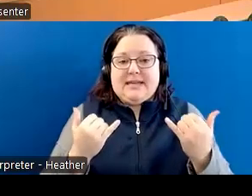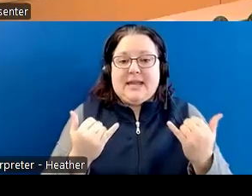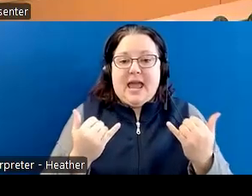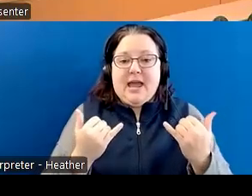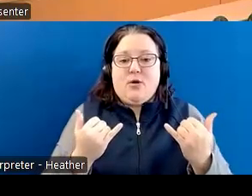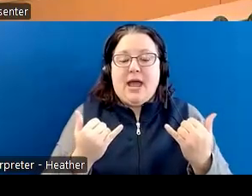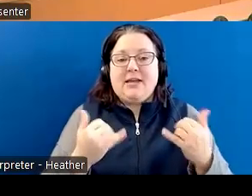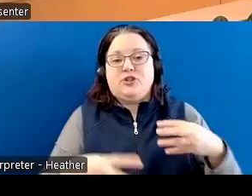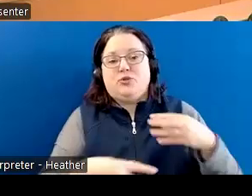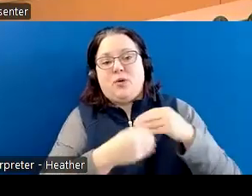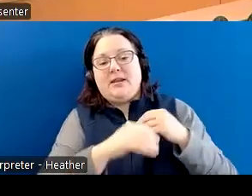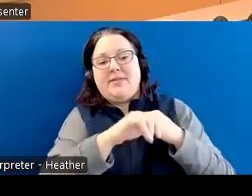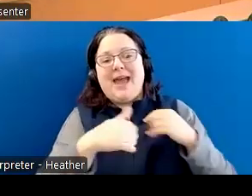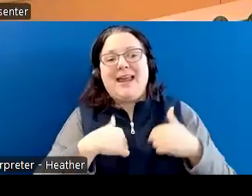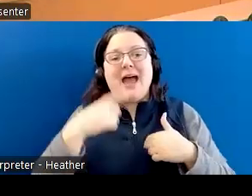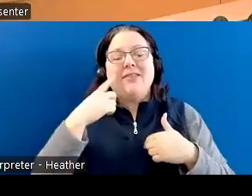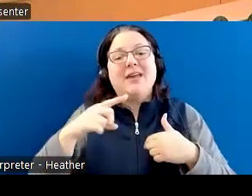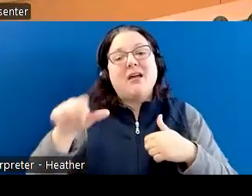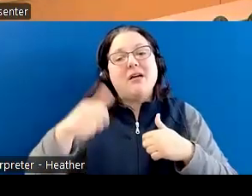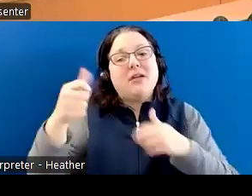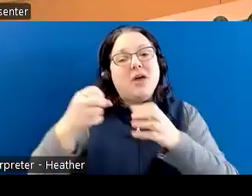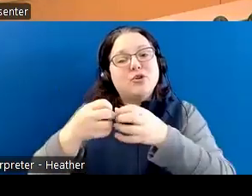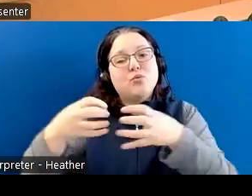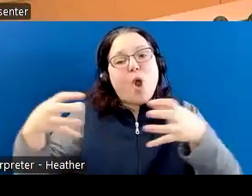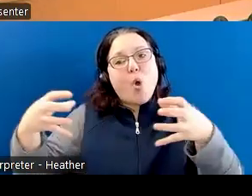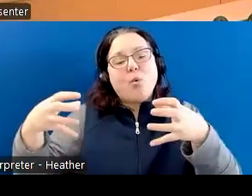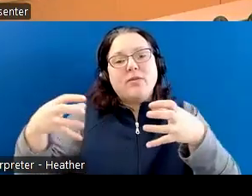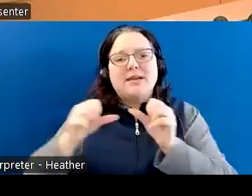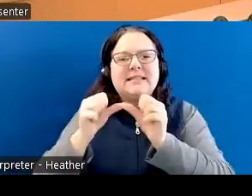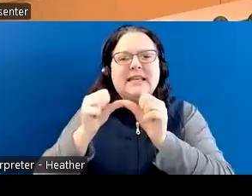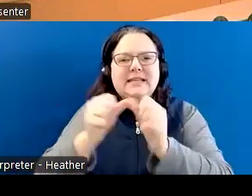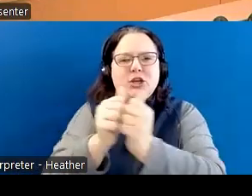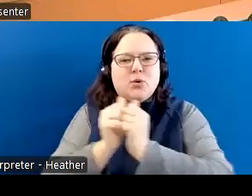just an extended growth of it is that like continued collaboration between peers and